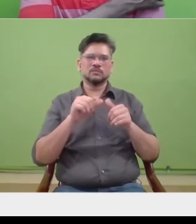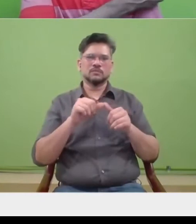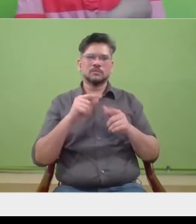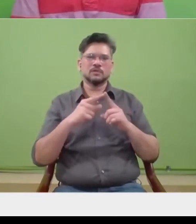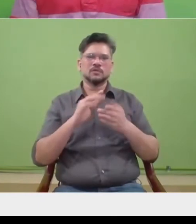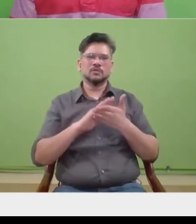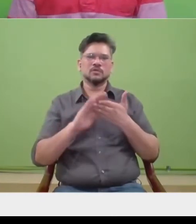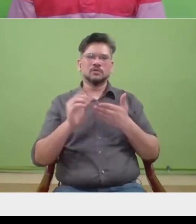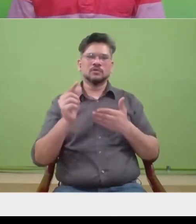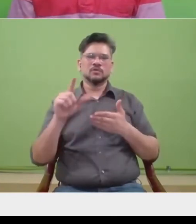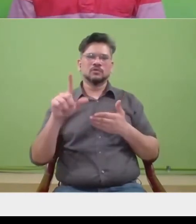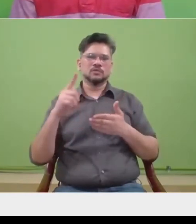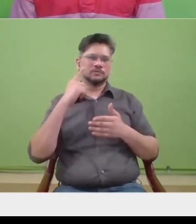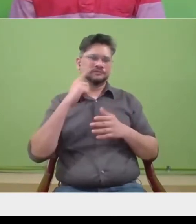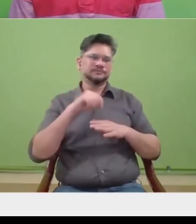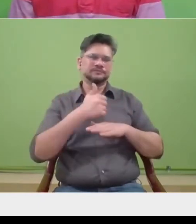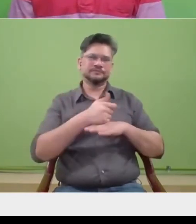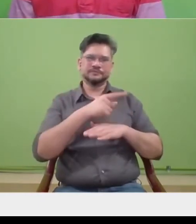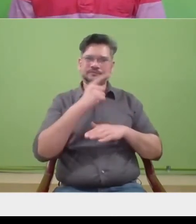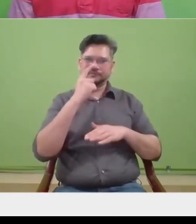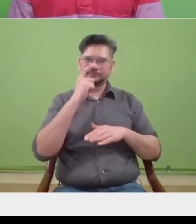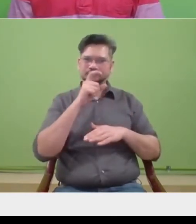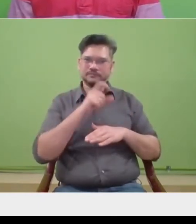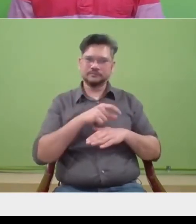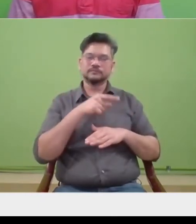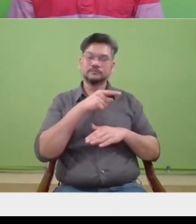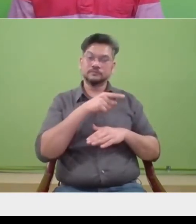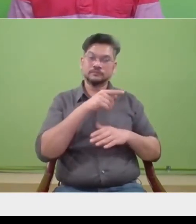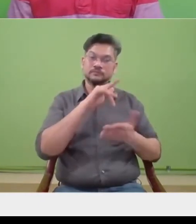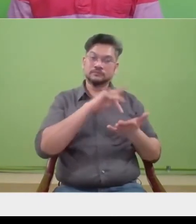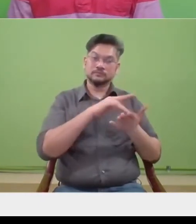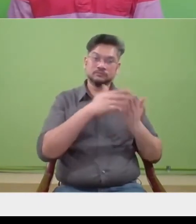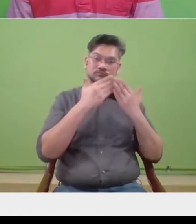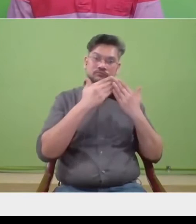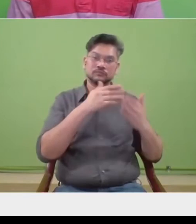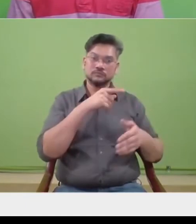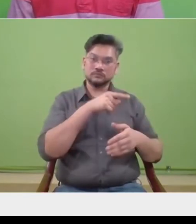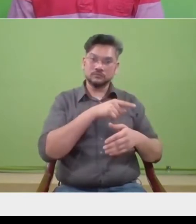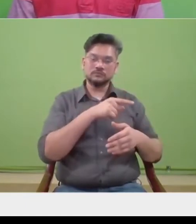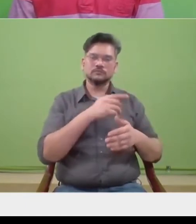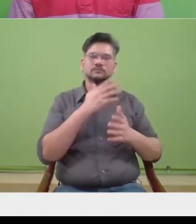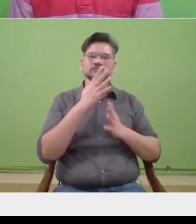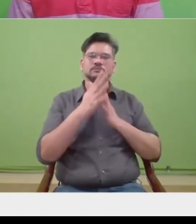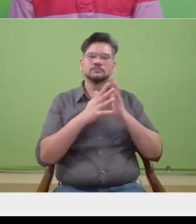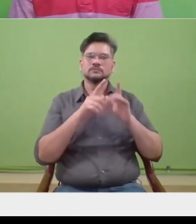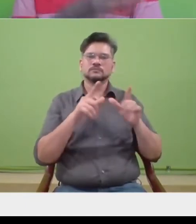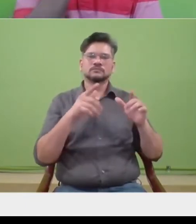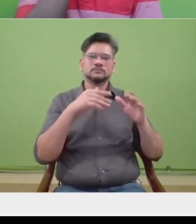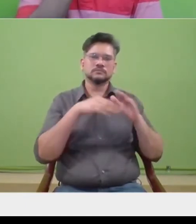there you know the sign language was not really used in the classroom that is what I noticed I